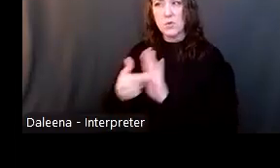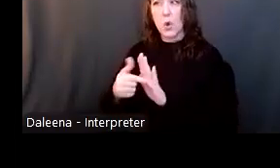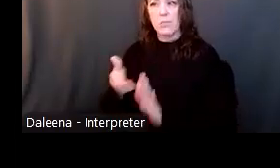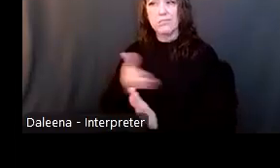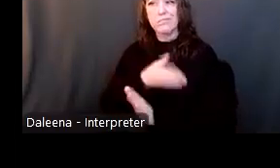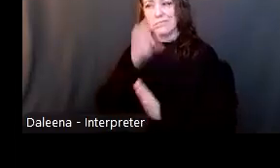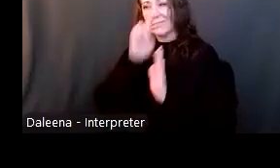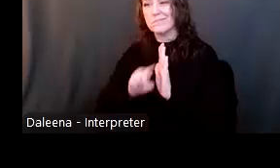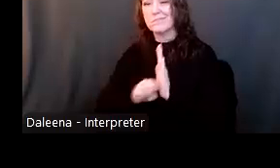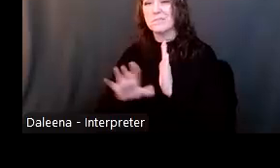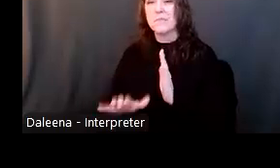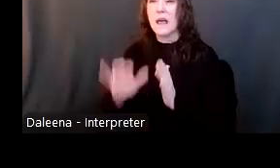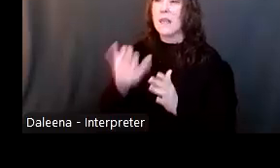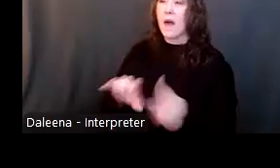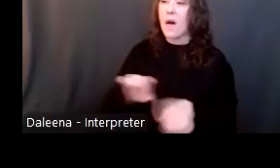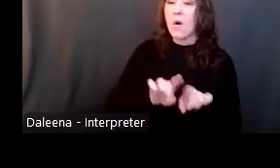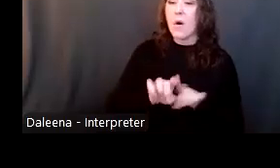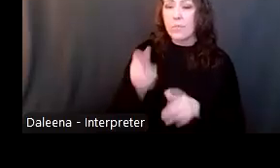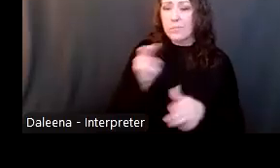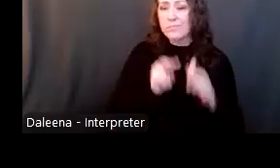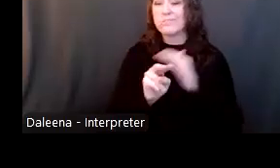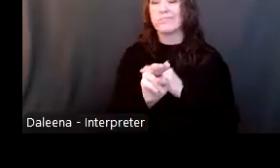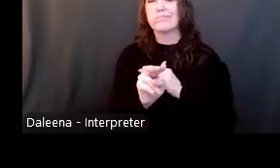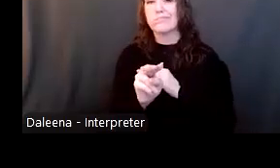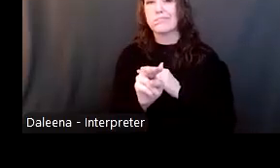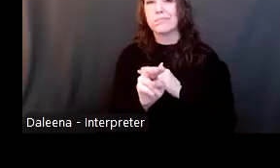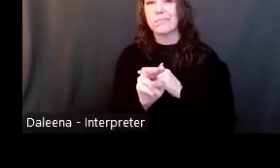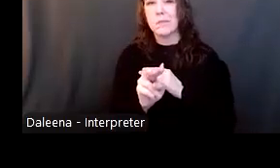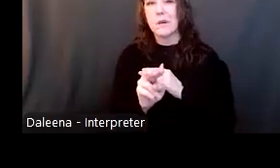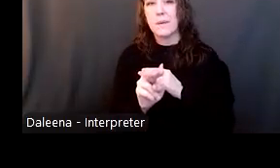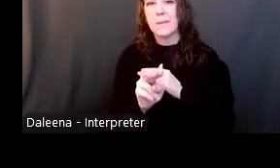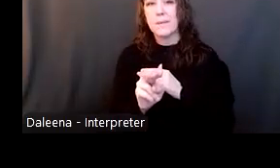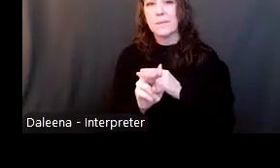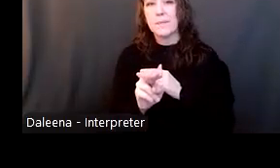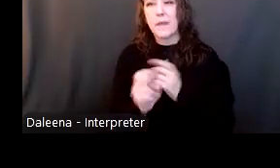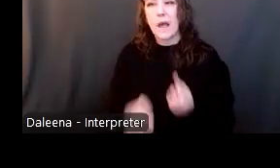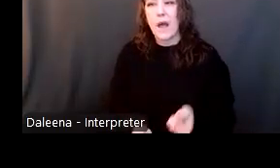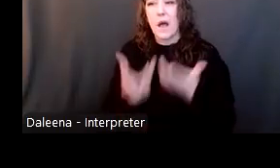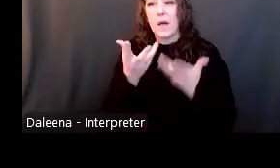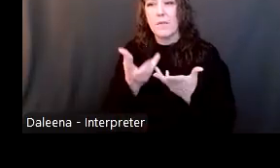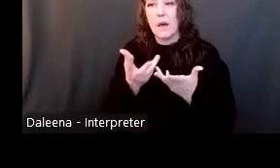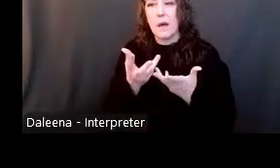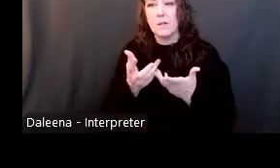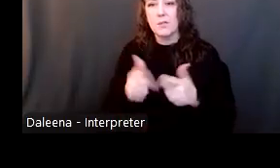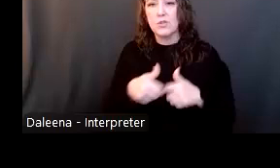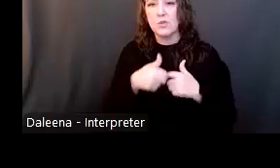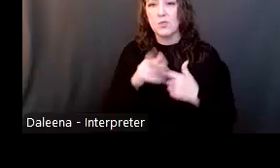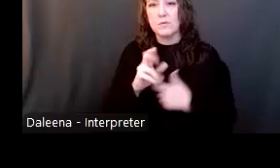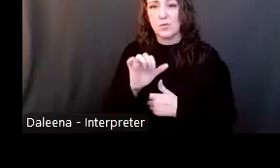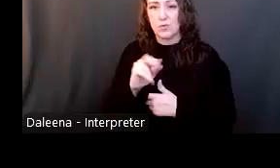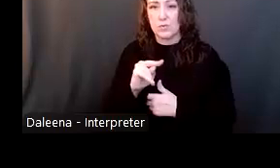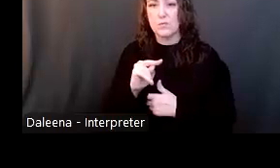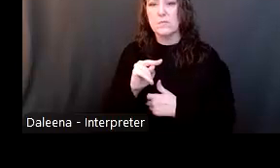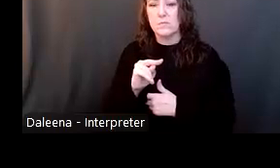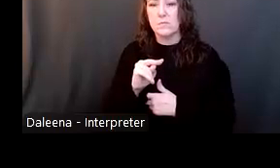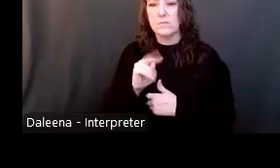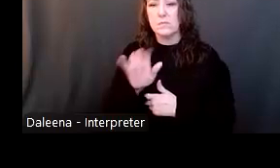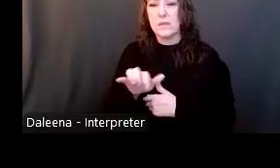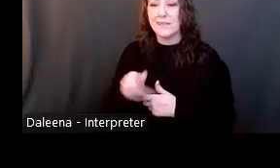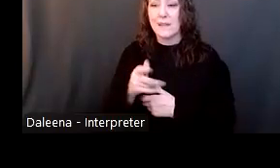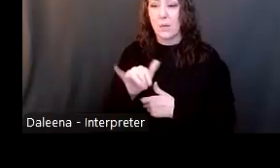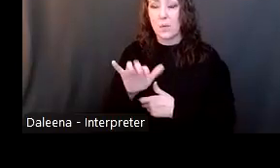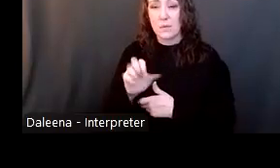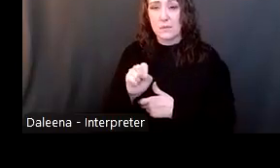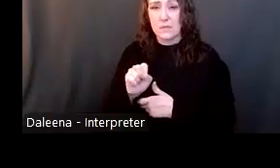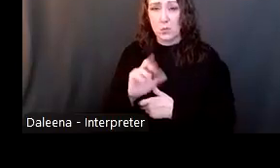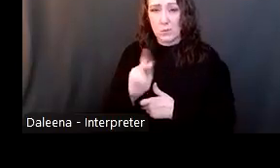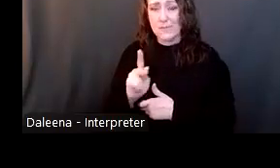that in turn was predictive of the extent of remission of psychosis risk outcomes so